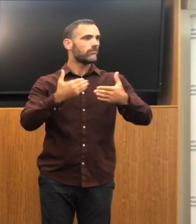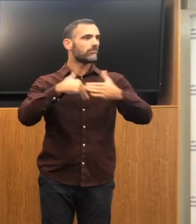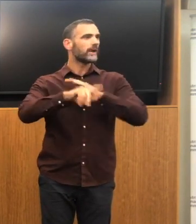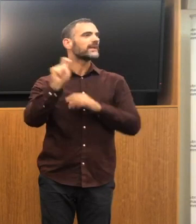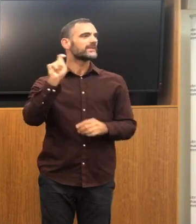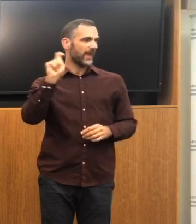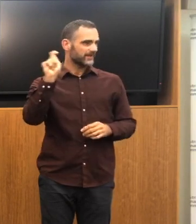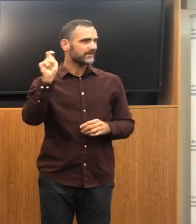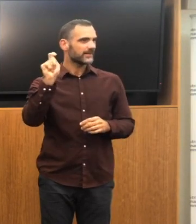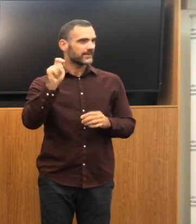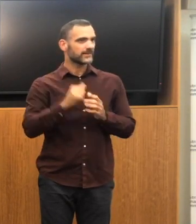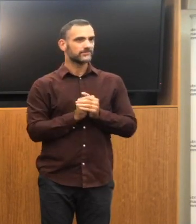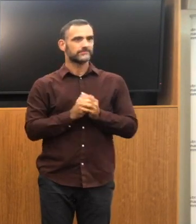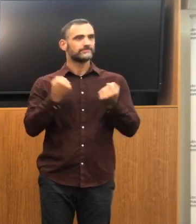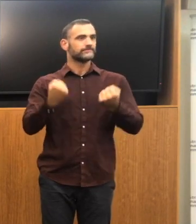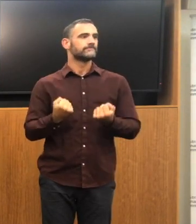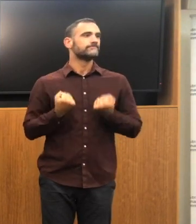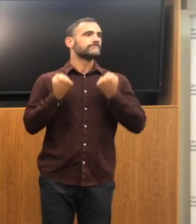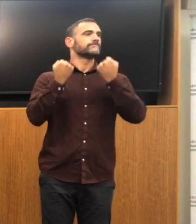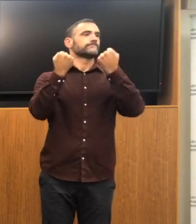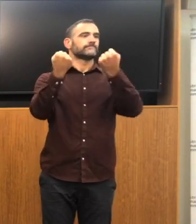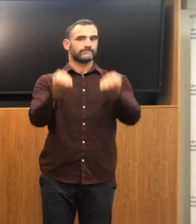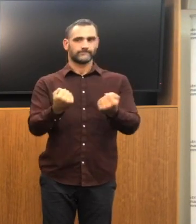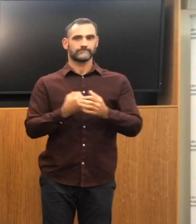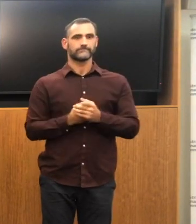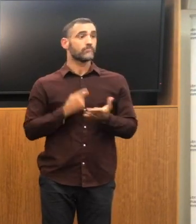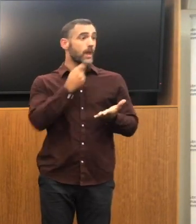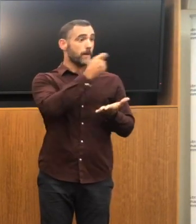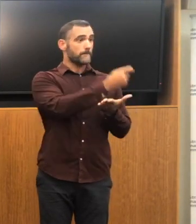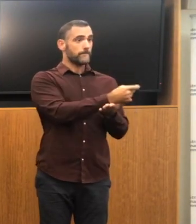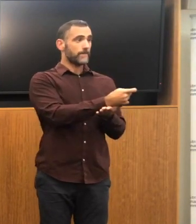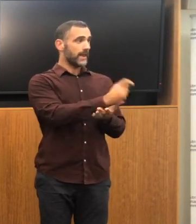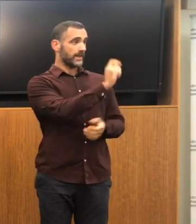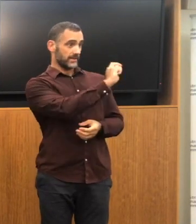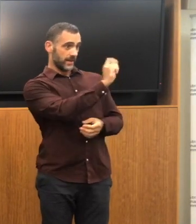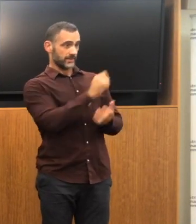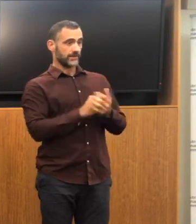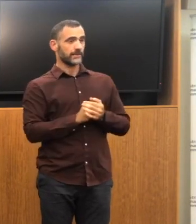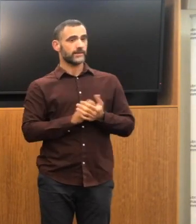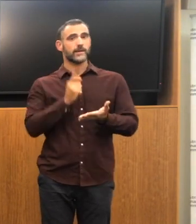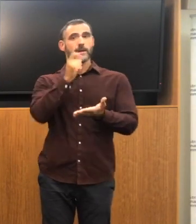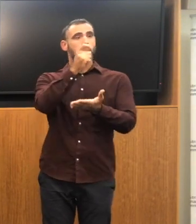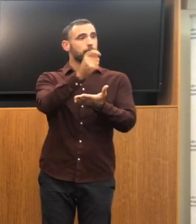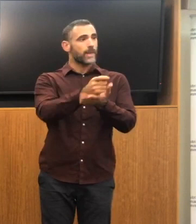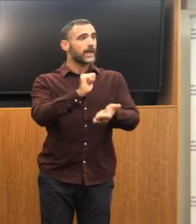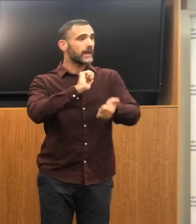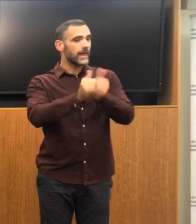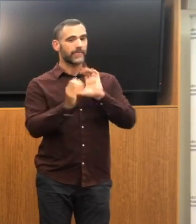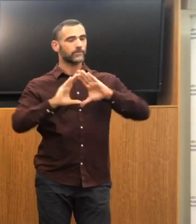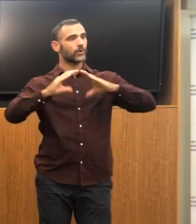and paying for the sports club admission and the taxi simply because the housing they'd been offered was not accessible.